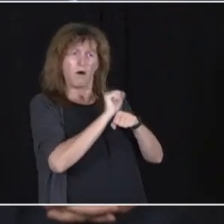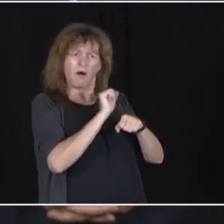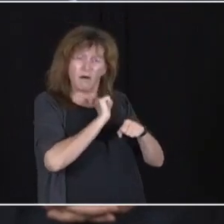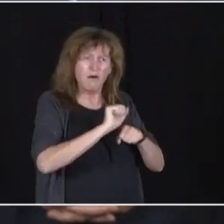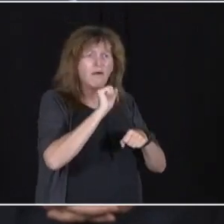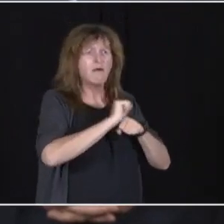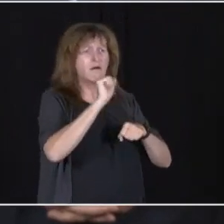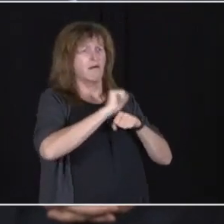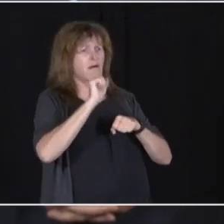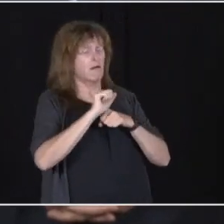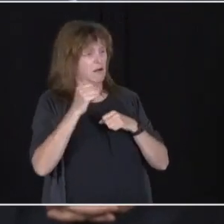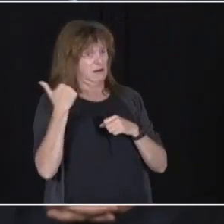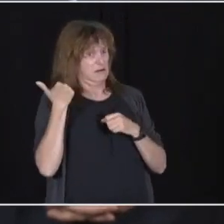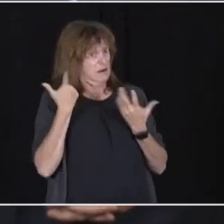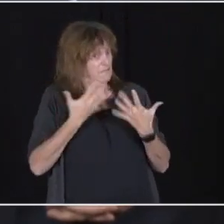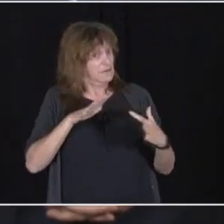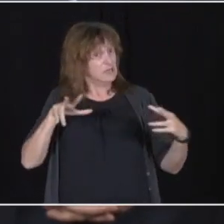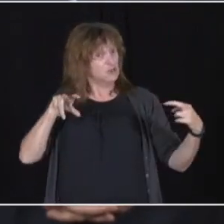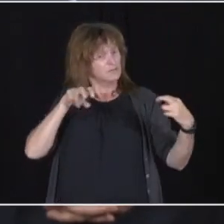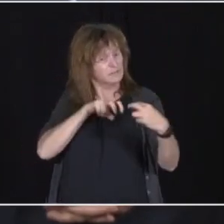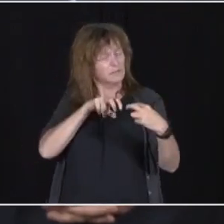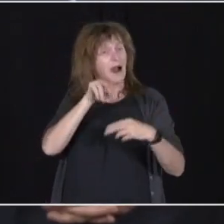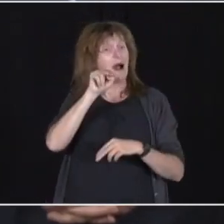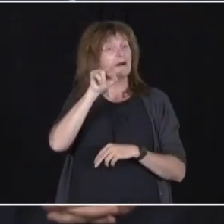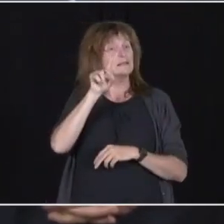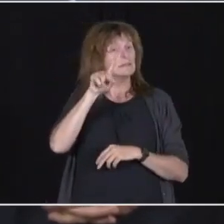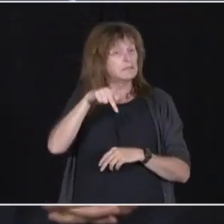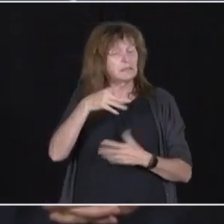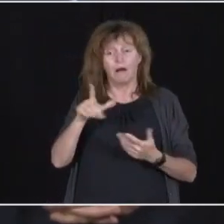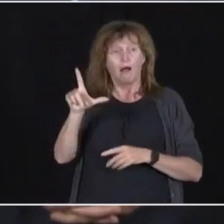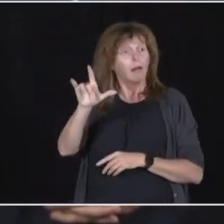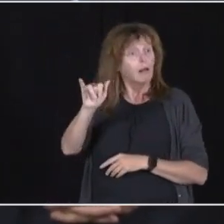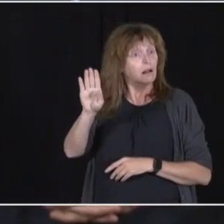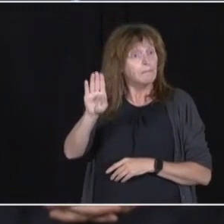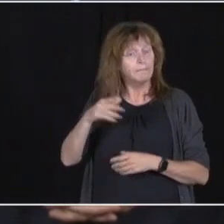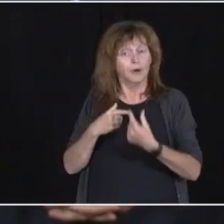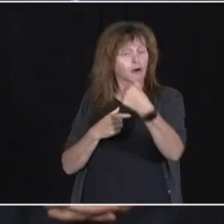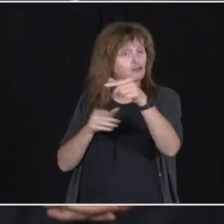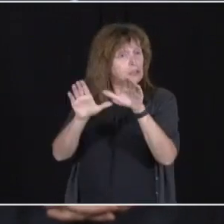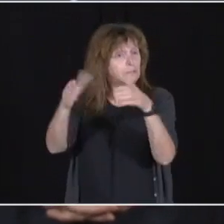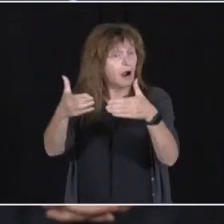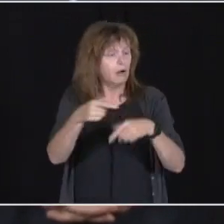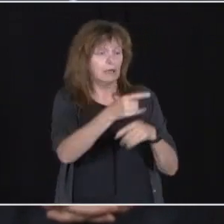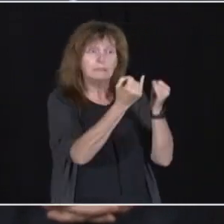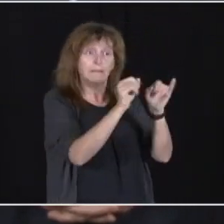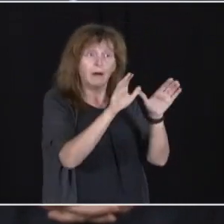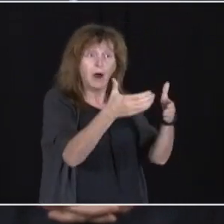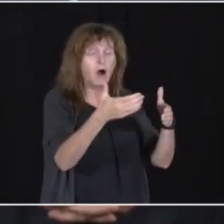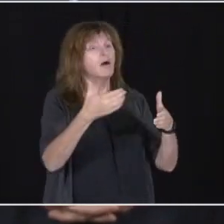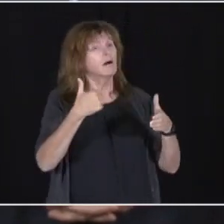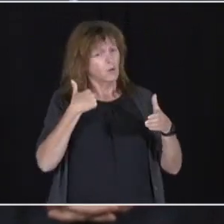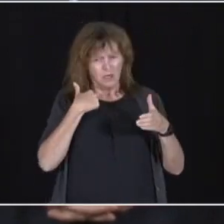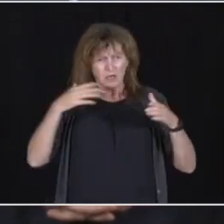Earlier on, we sat down with the NDP, Liberals, greens and independence to make sure all Andy